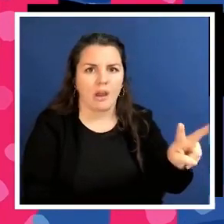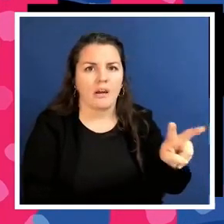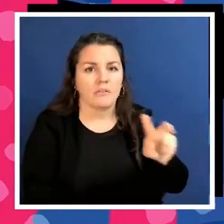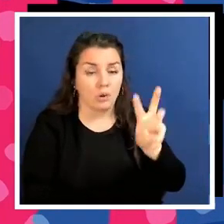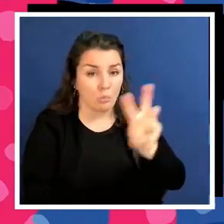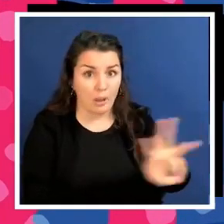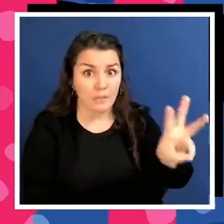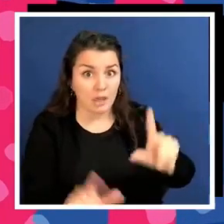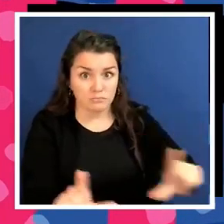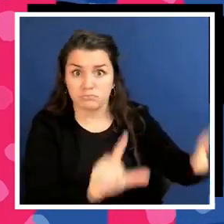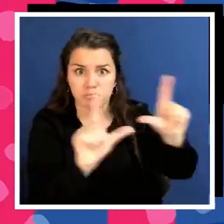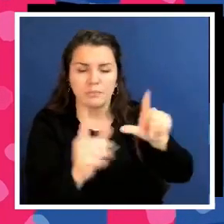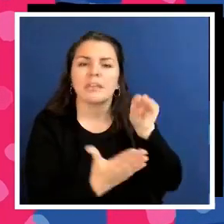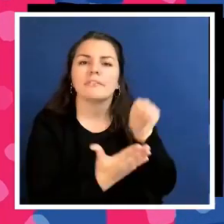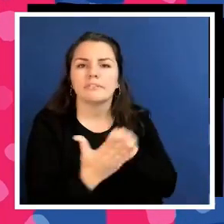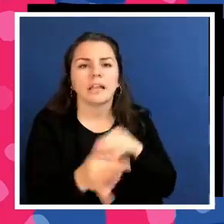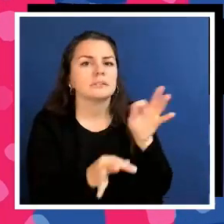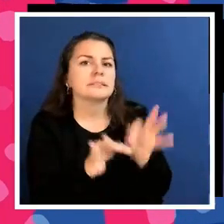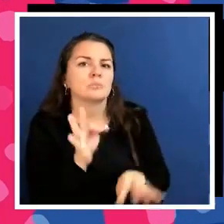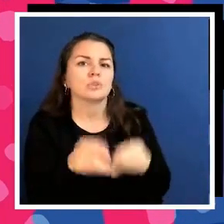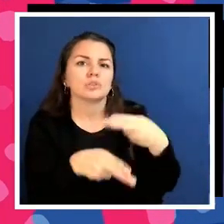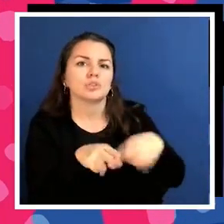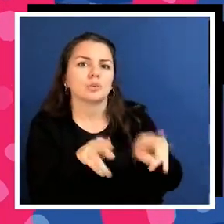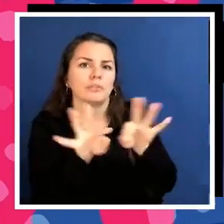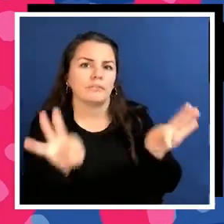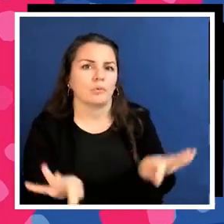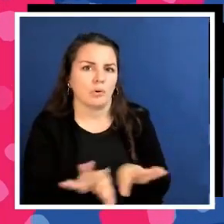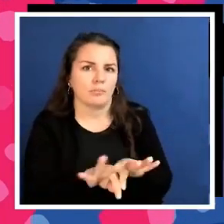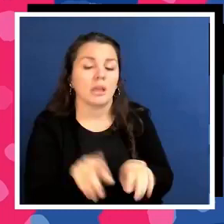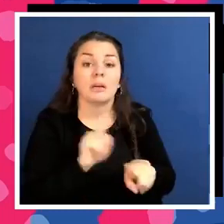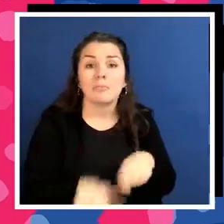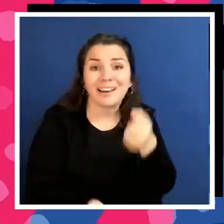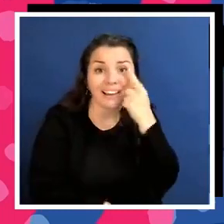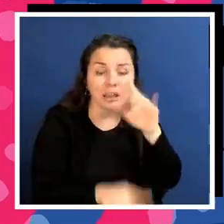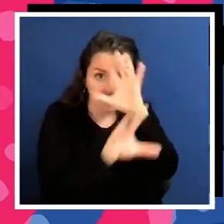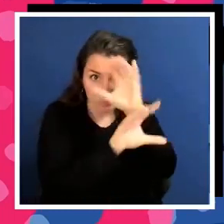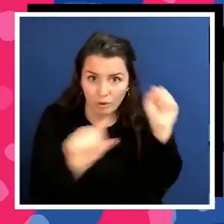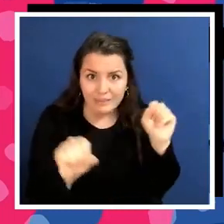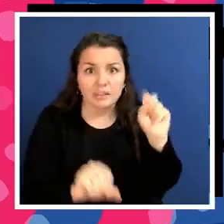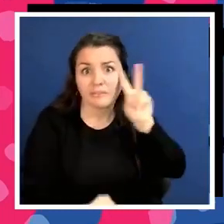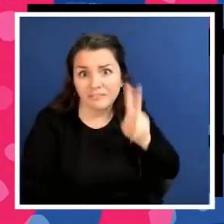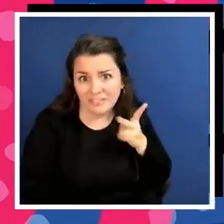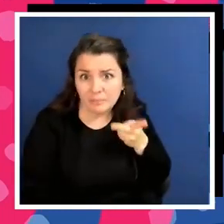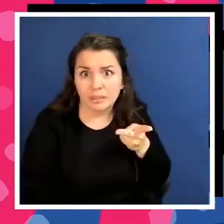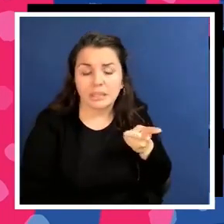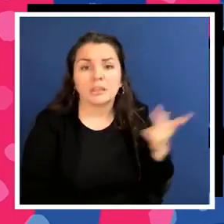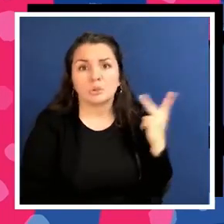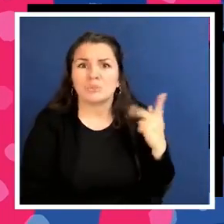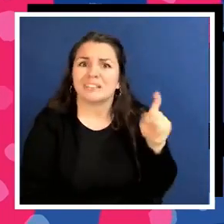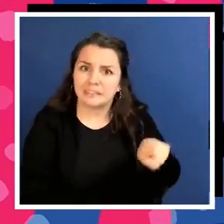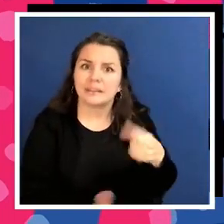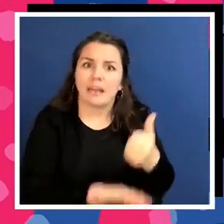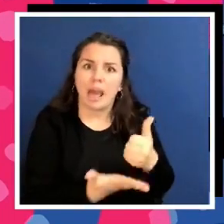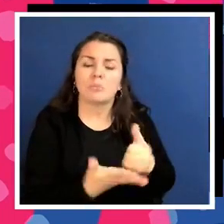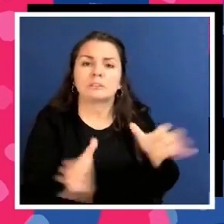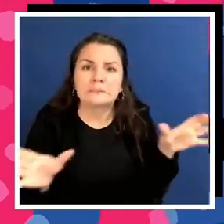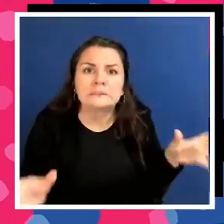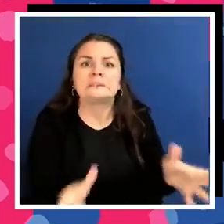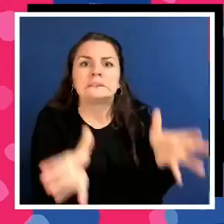CHILDTAXCREDIT.GOV, I WILL SAY